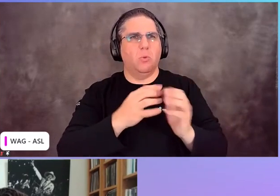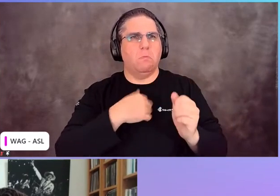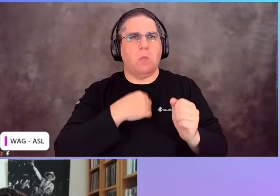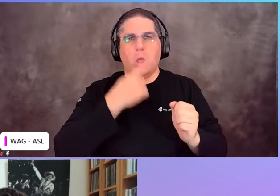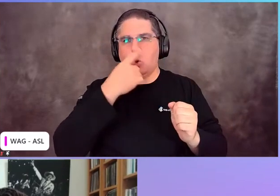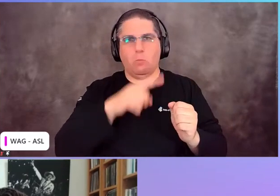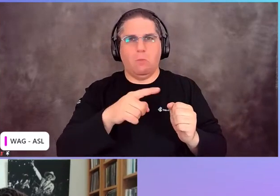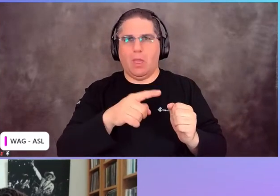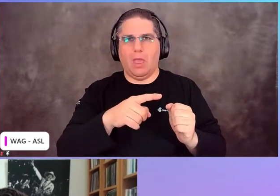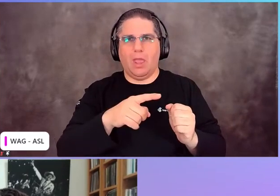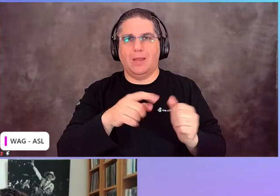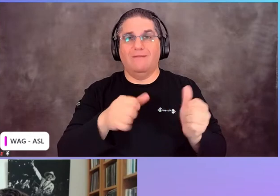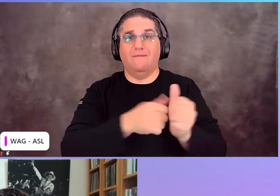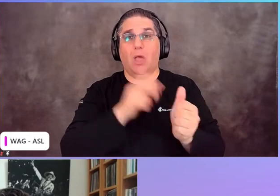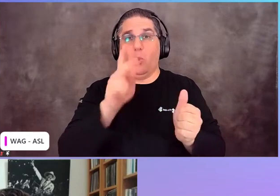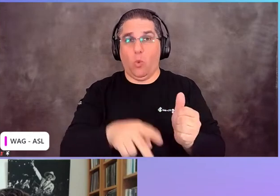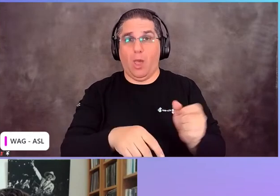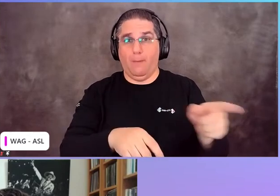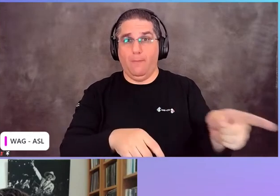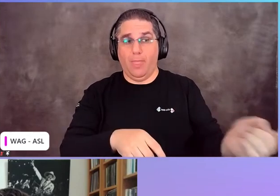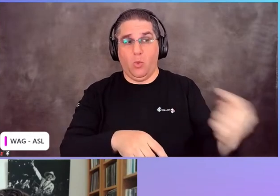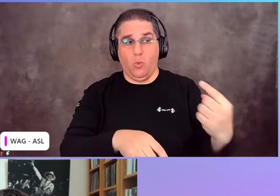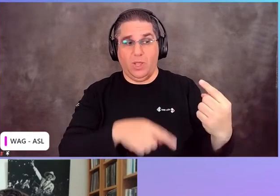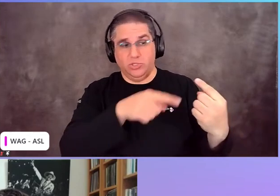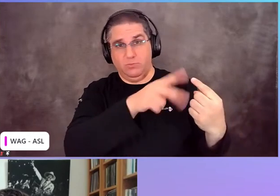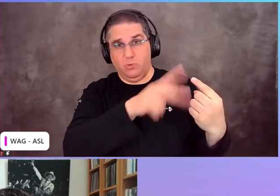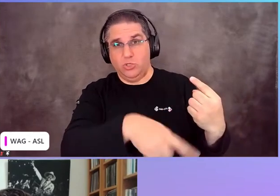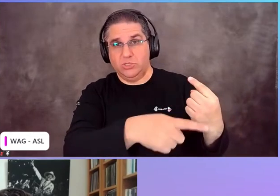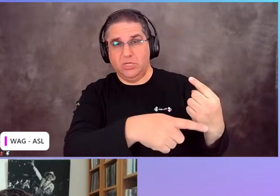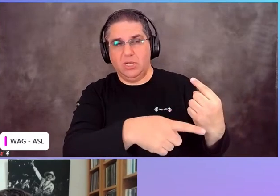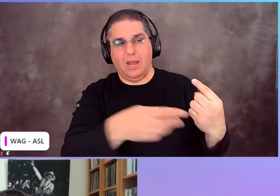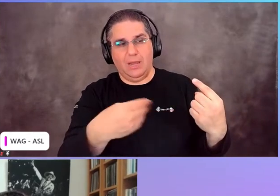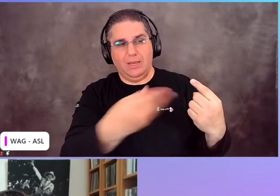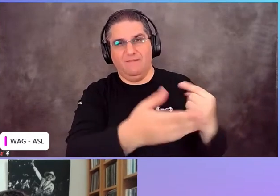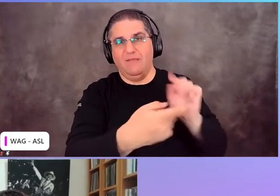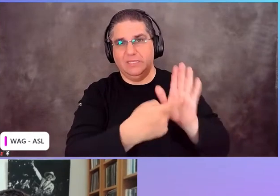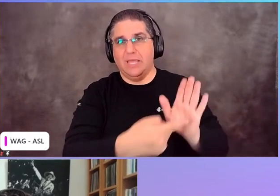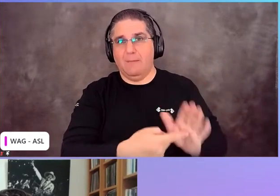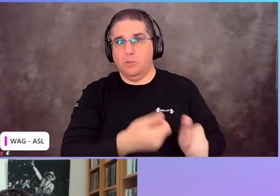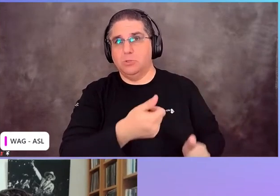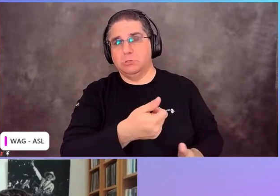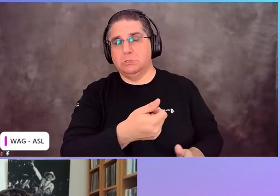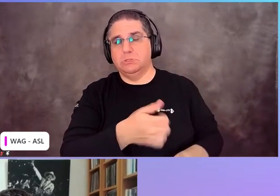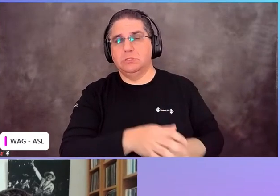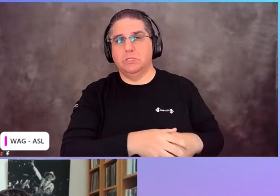good. I mean a lot of them are quite